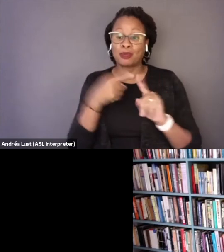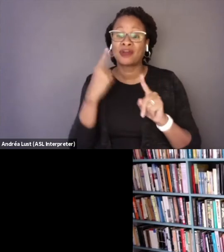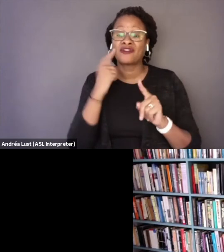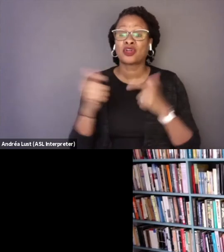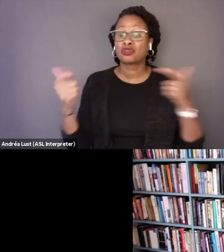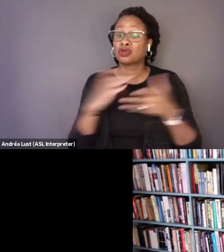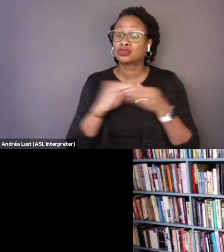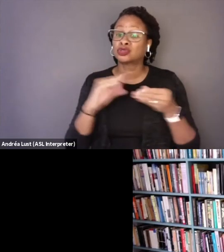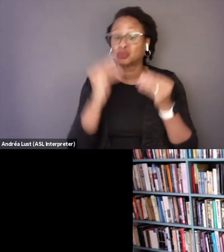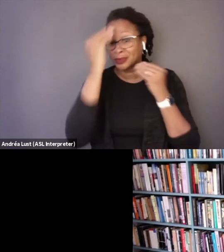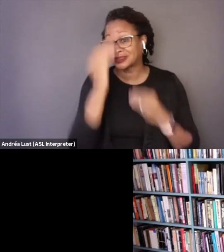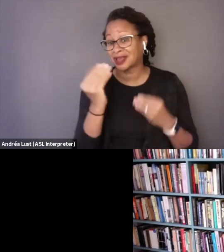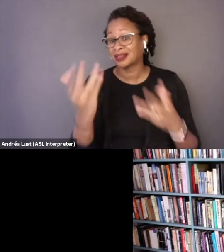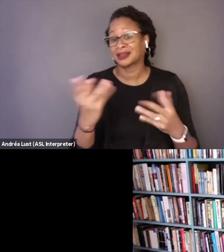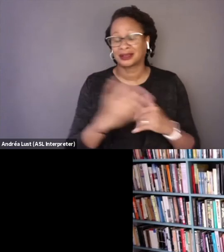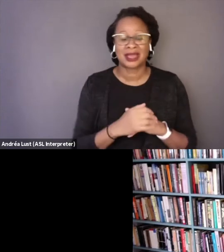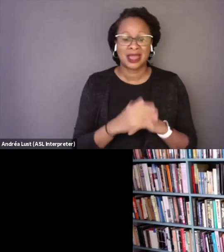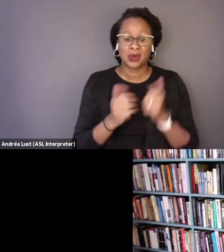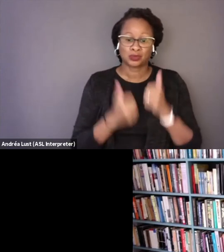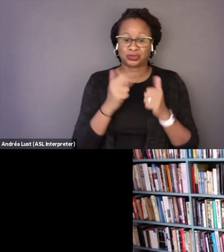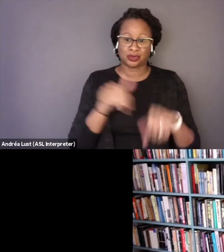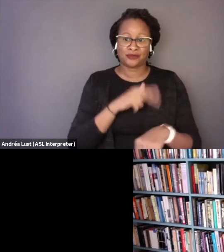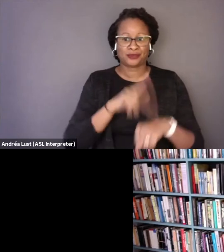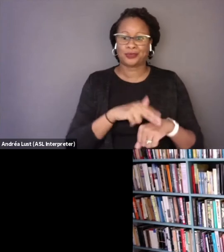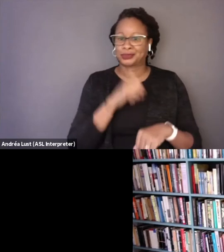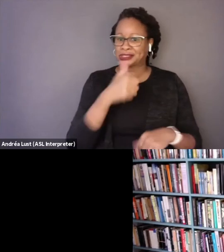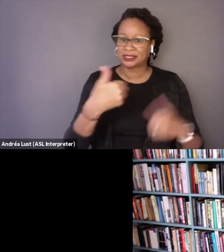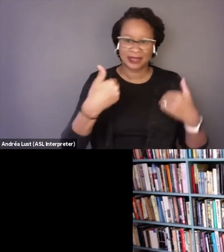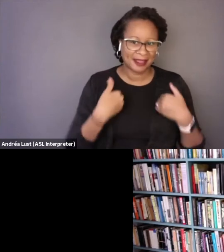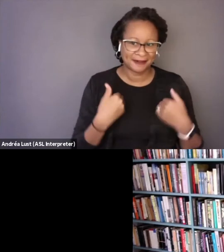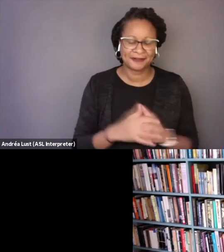which of course doesn't have a responsibility to,